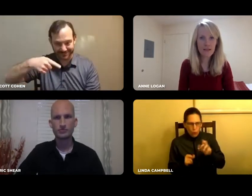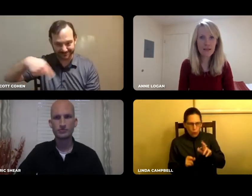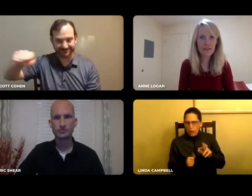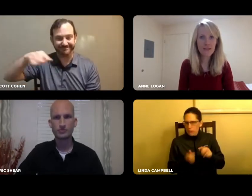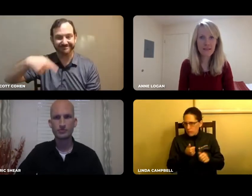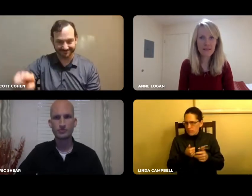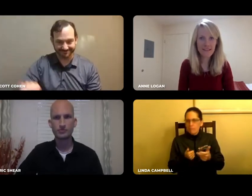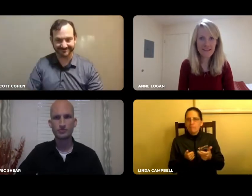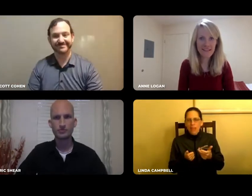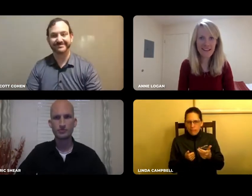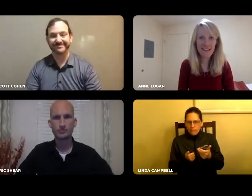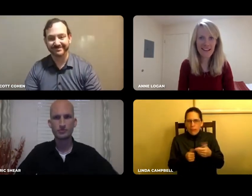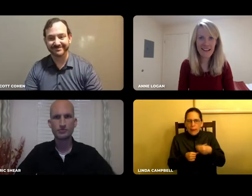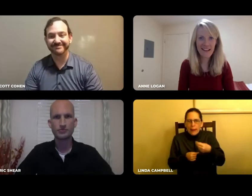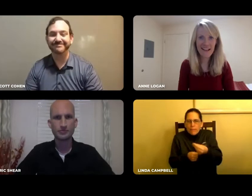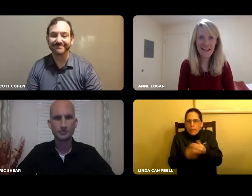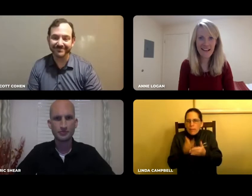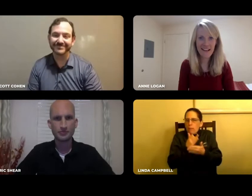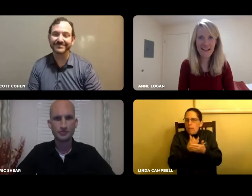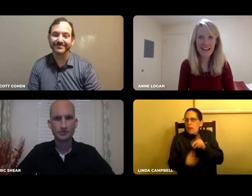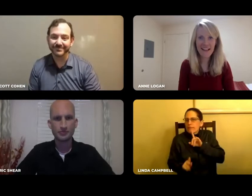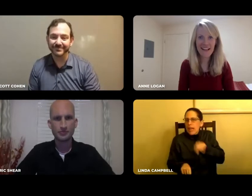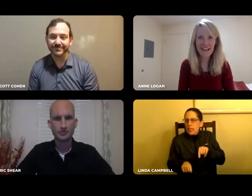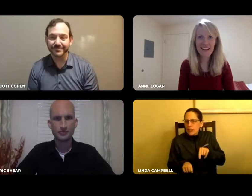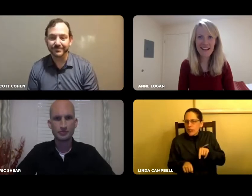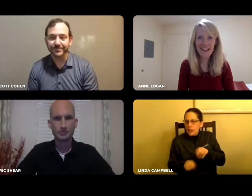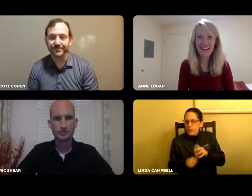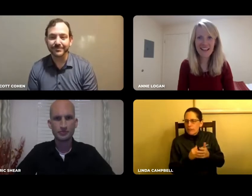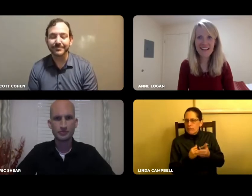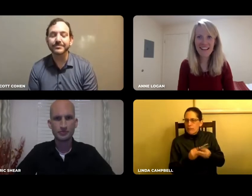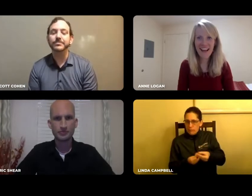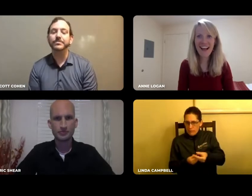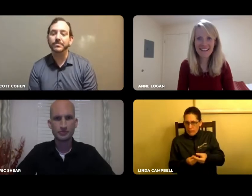Right. They'd encourage me to find the rest of the answer.